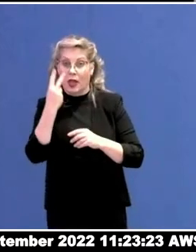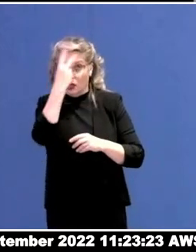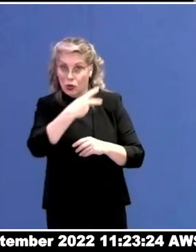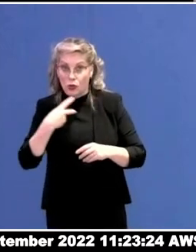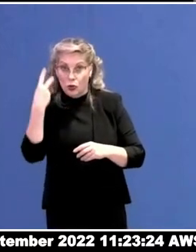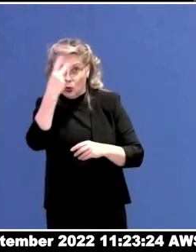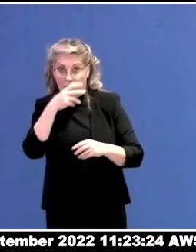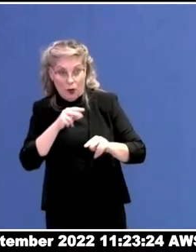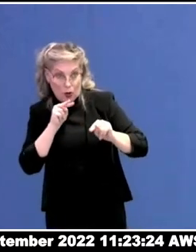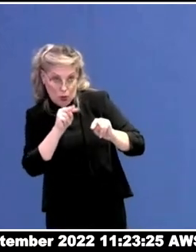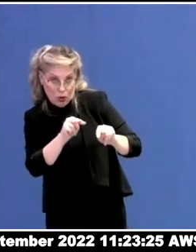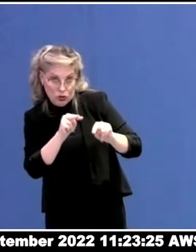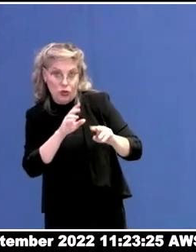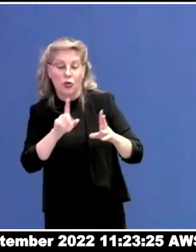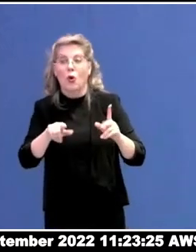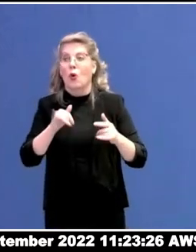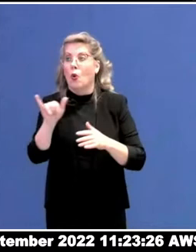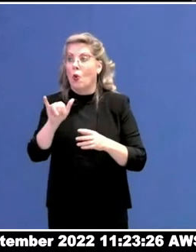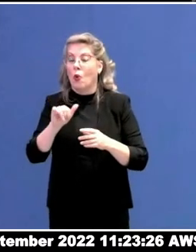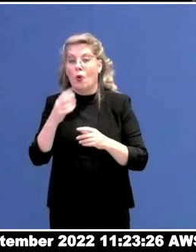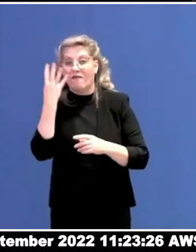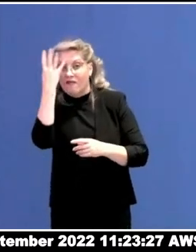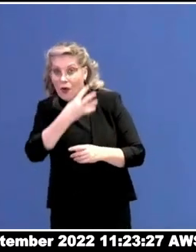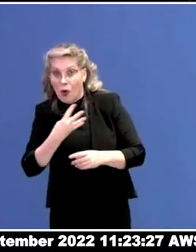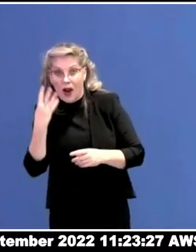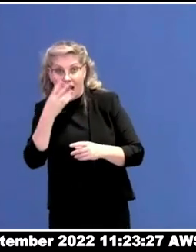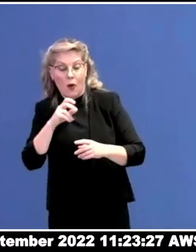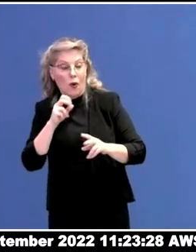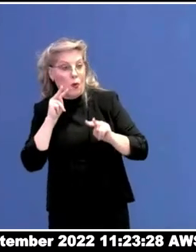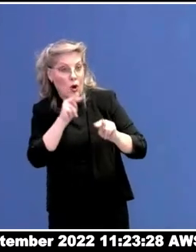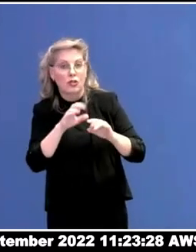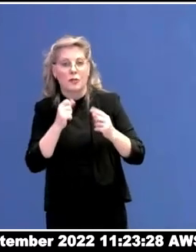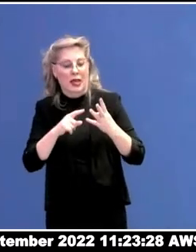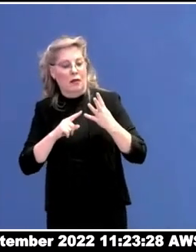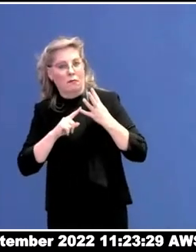man move back out to the general population. That's what - that's what the purpose of that PRAG meeting.